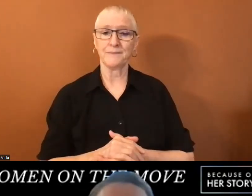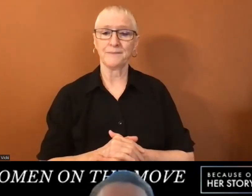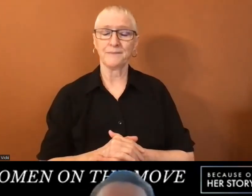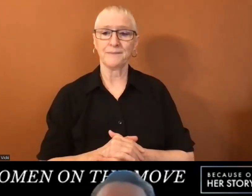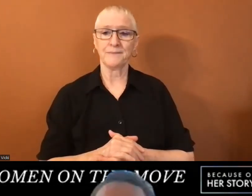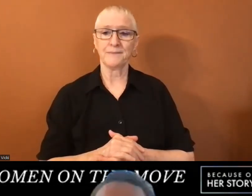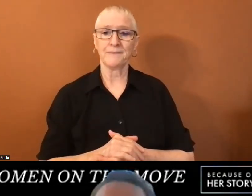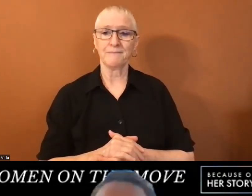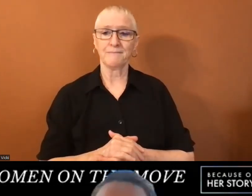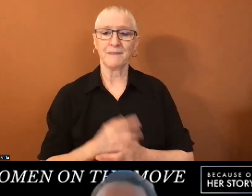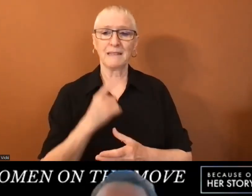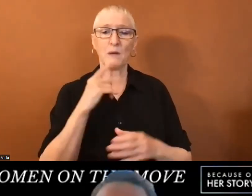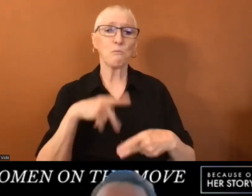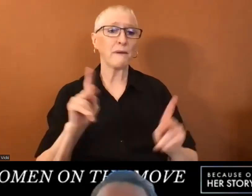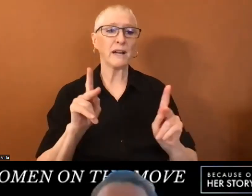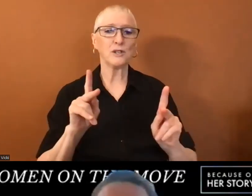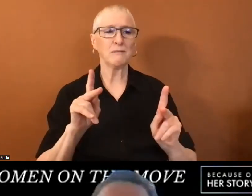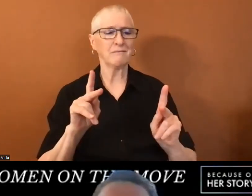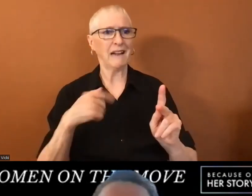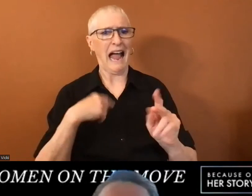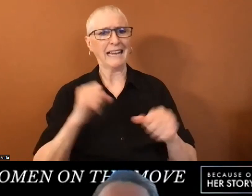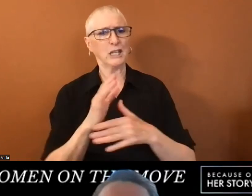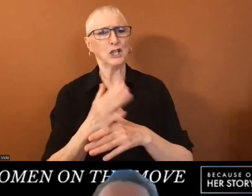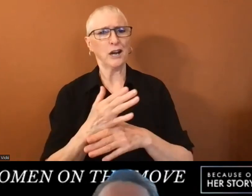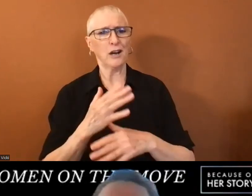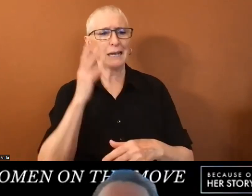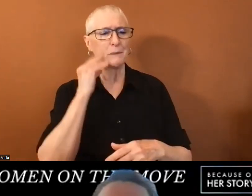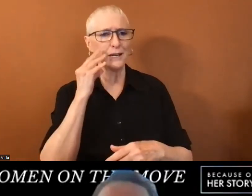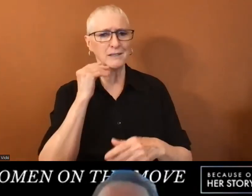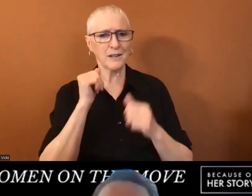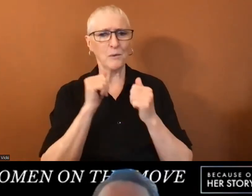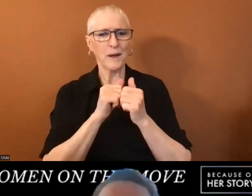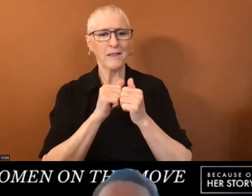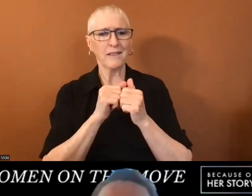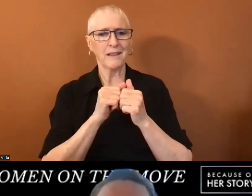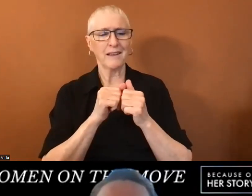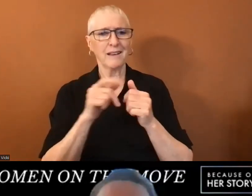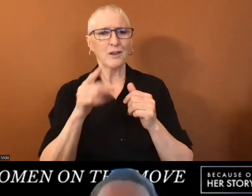Sarah: I'd say it's a privilege to be able to share our experience with aspiring young students and